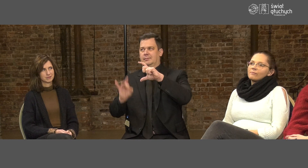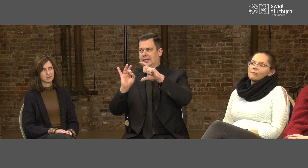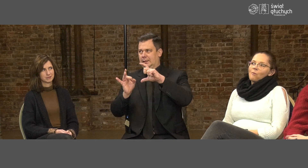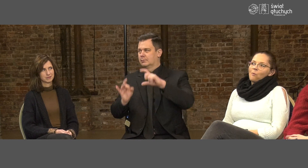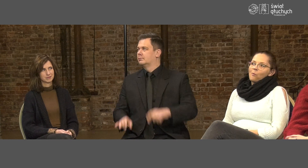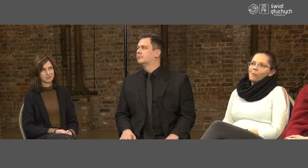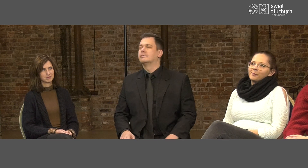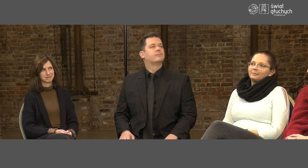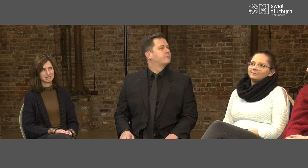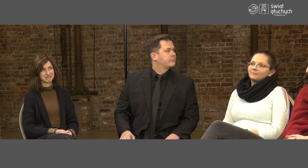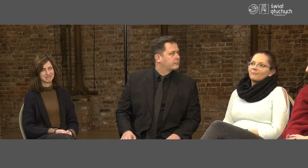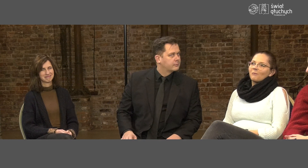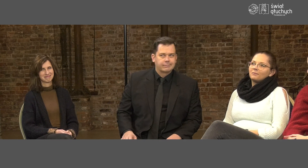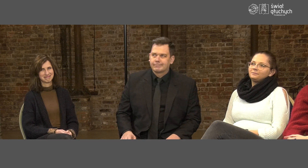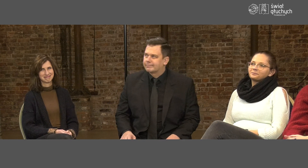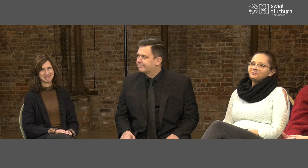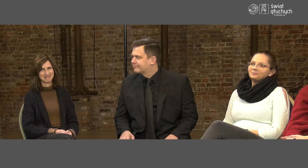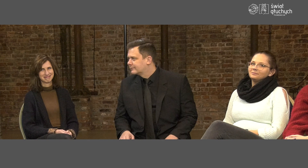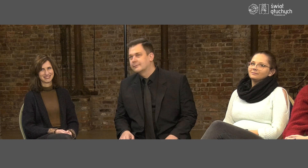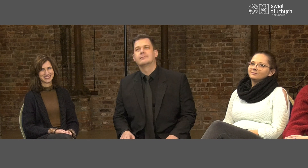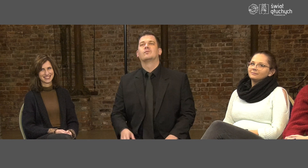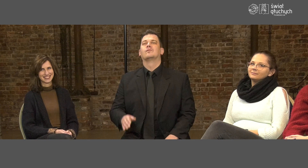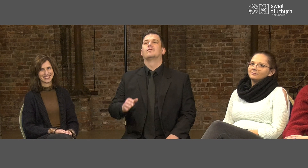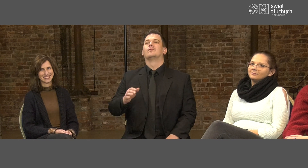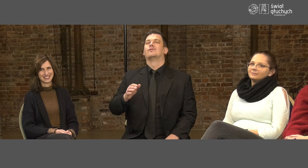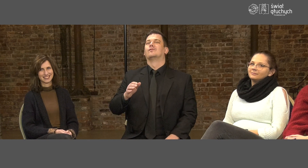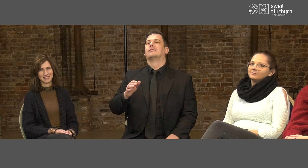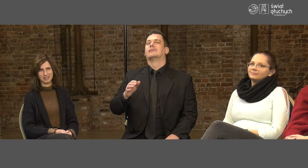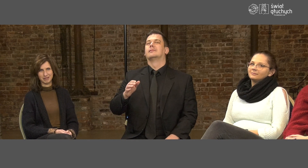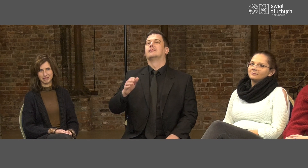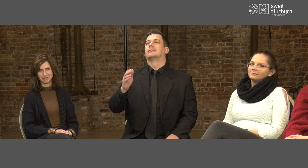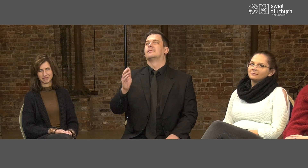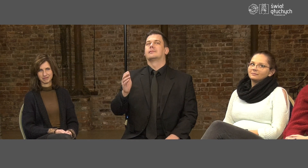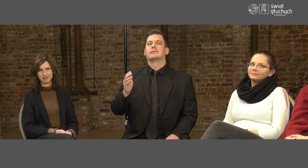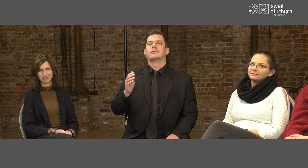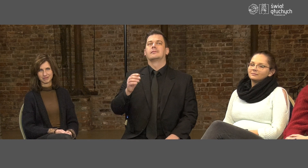(in Polish: upper/lower “g” from the word “głuchy”, or “deaf”) [Alicja] I didn't understand the question.